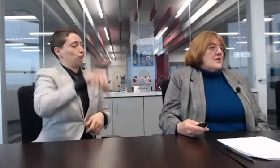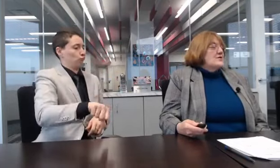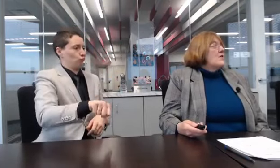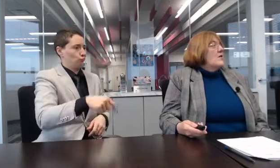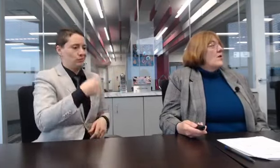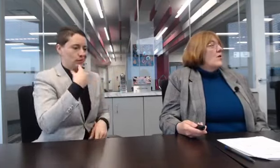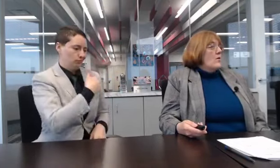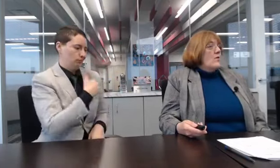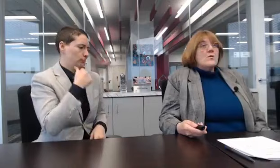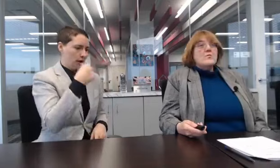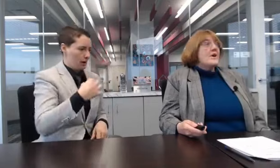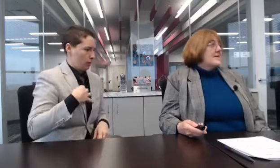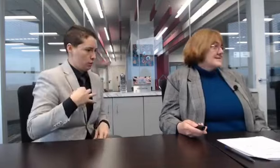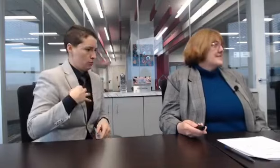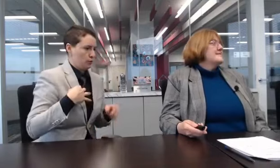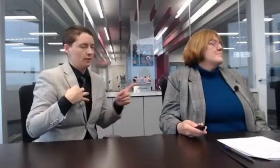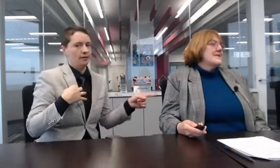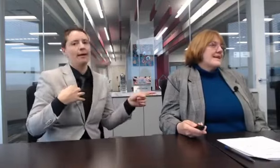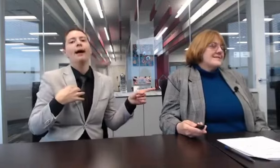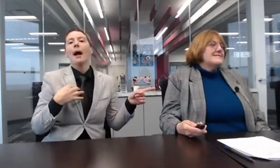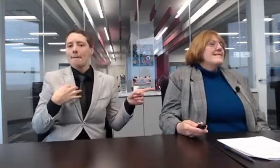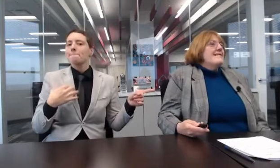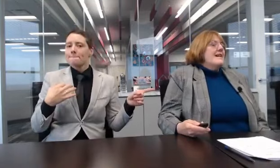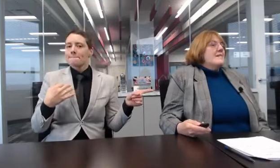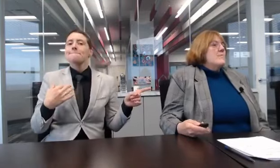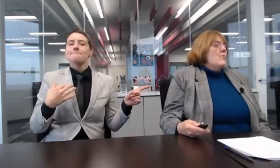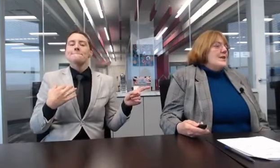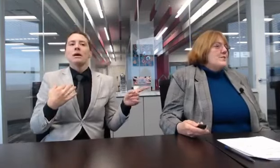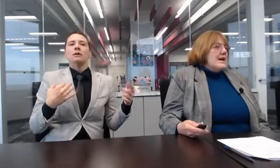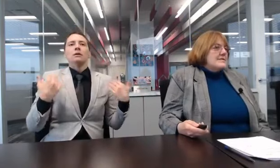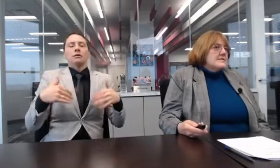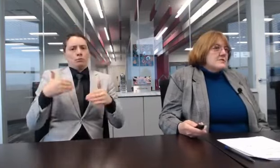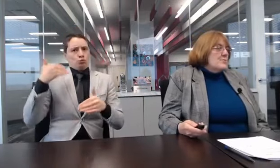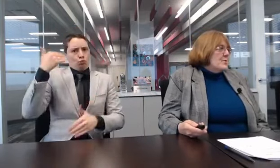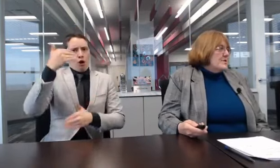There's a whole process in place. When you ask the school board